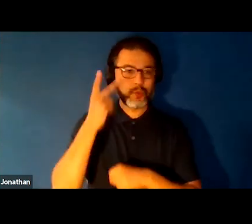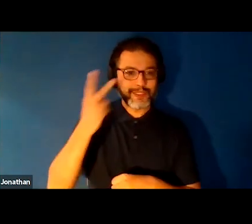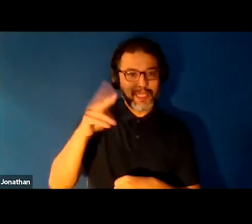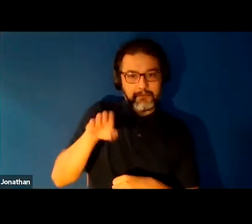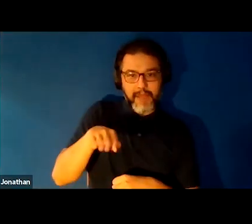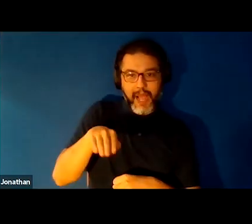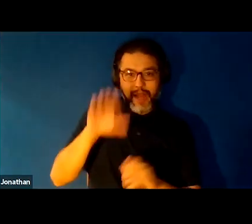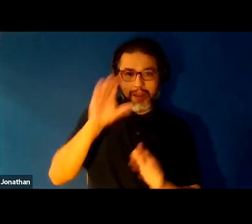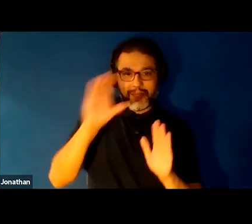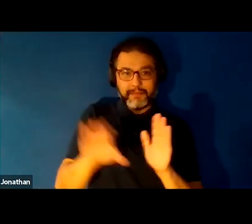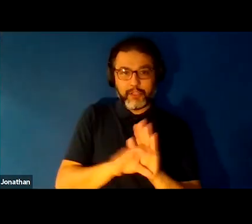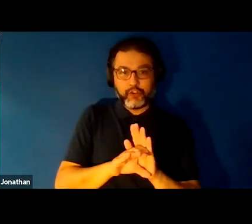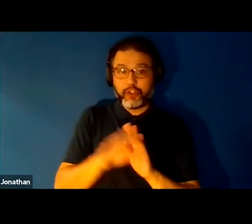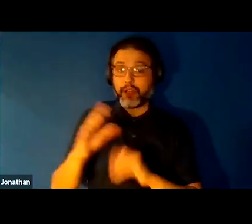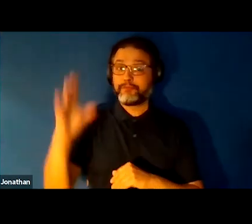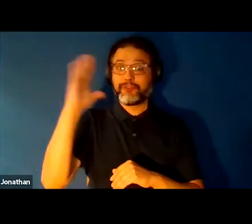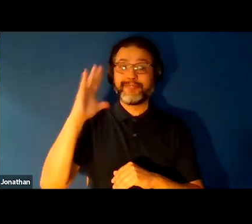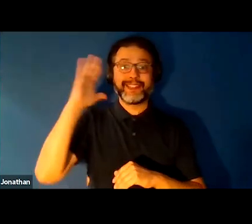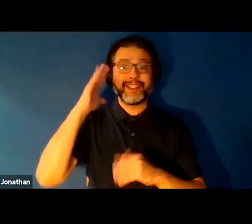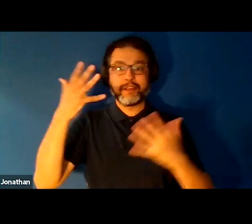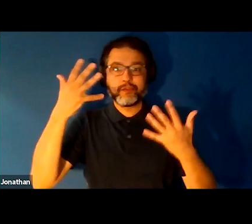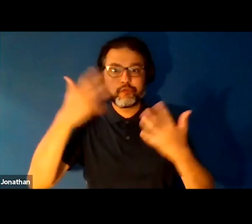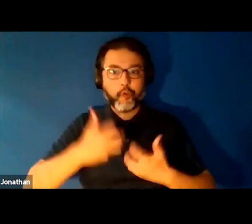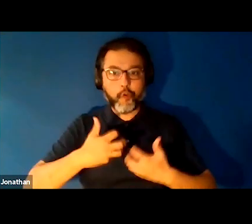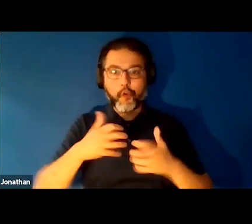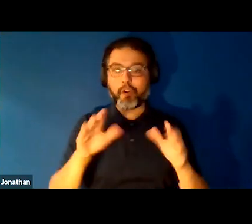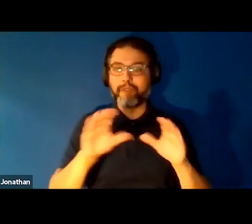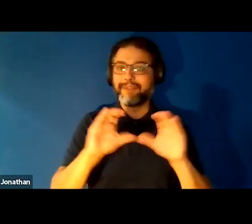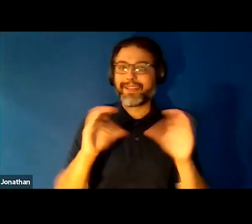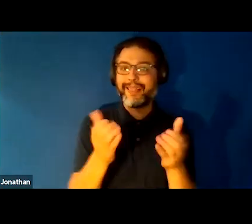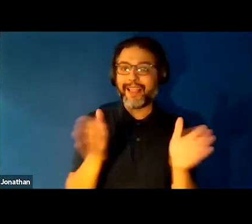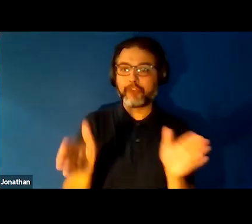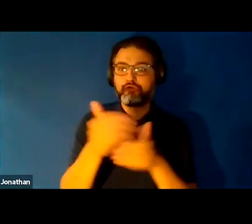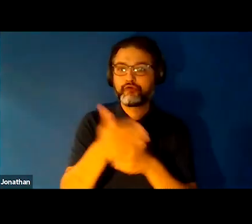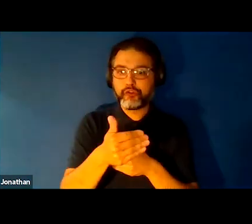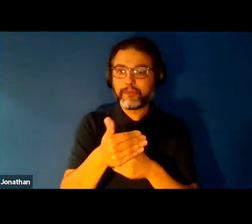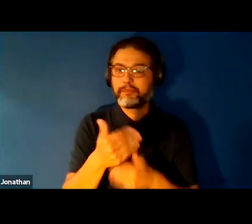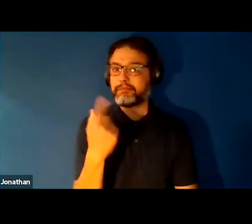was previously a dark classroom area that was a single-floor.